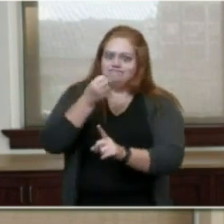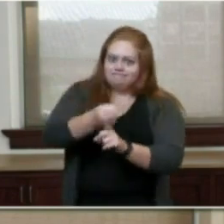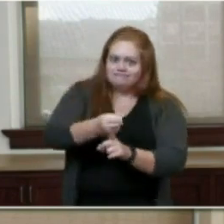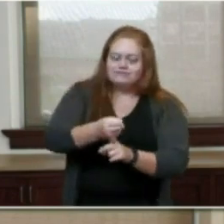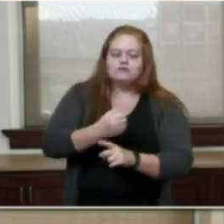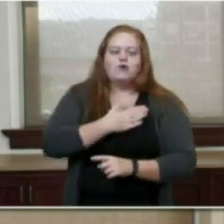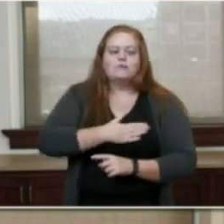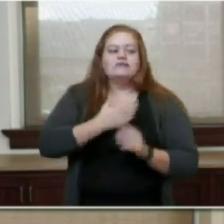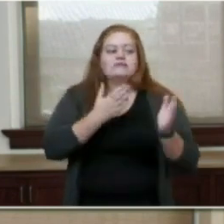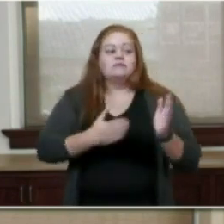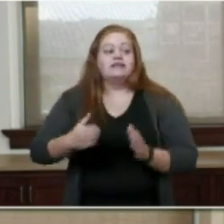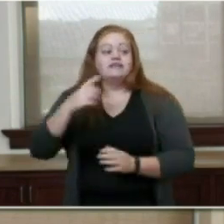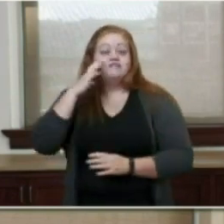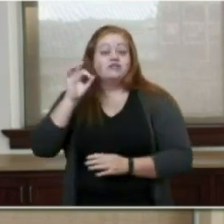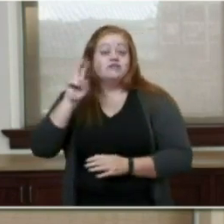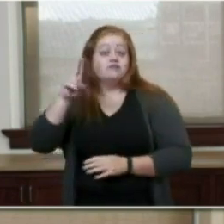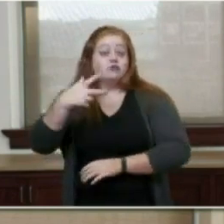which will become available in the next couple of weeks.